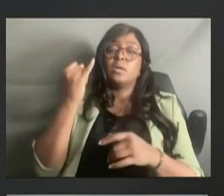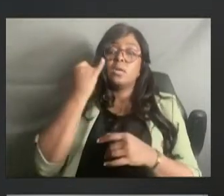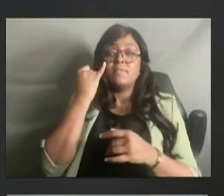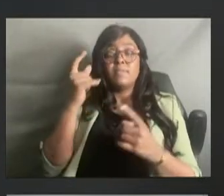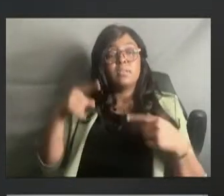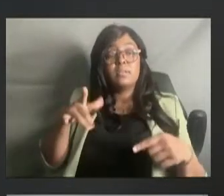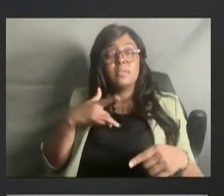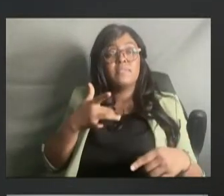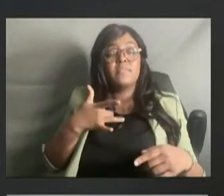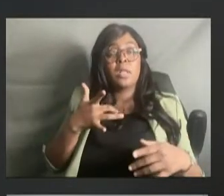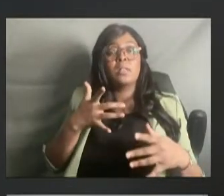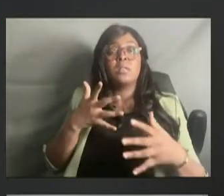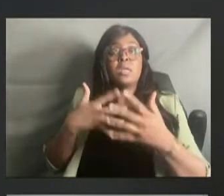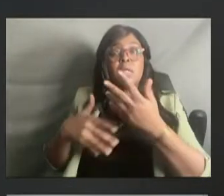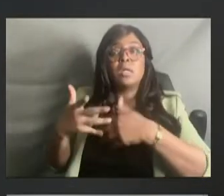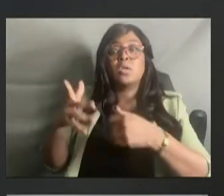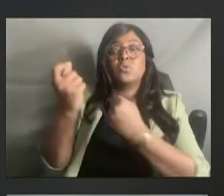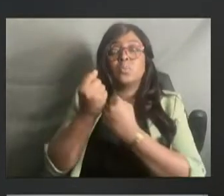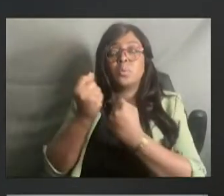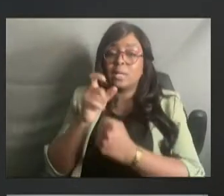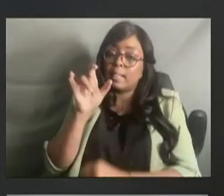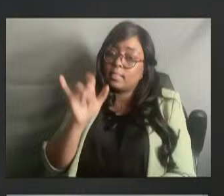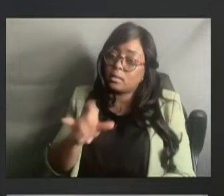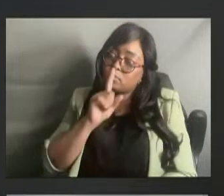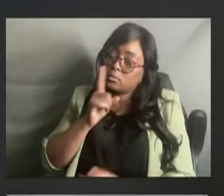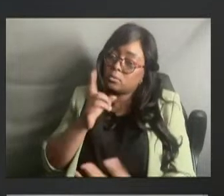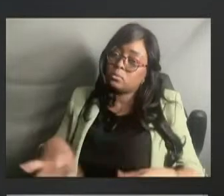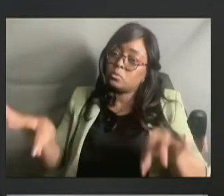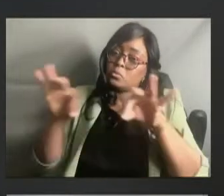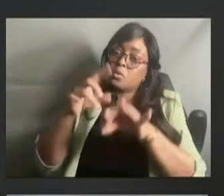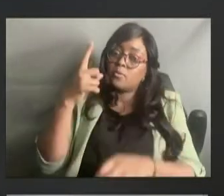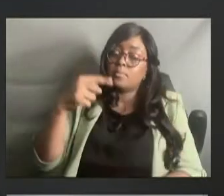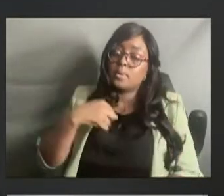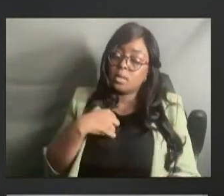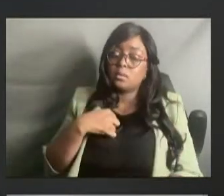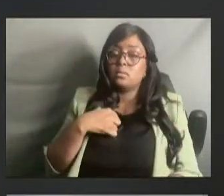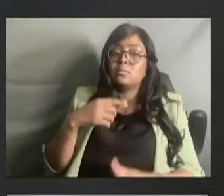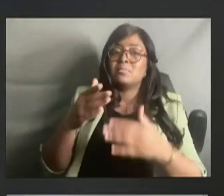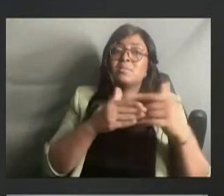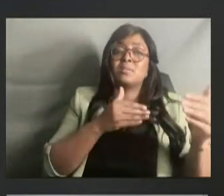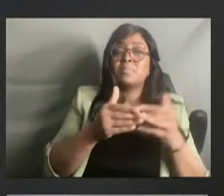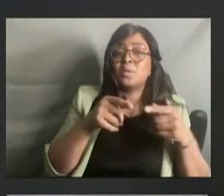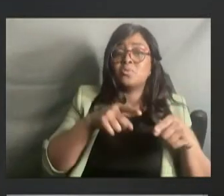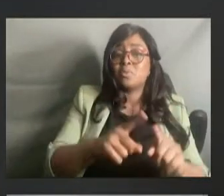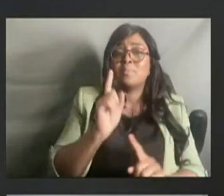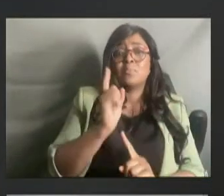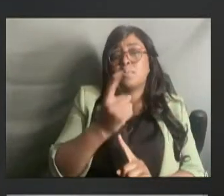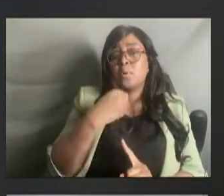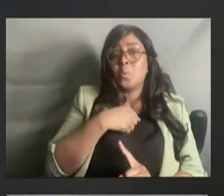team if they want one and that they do feel engaged and